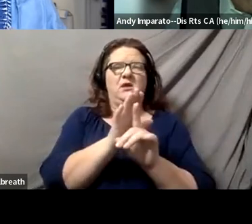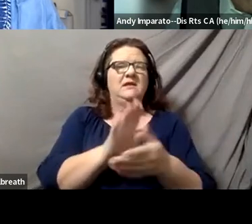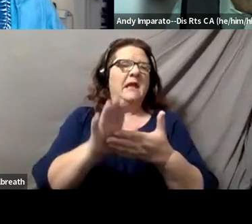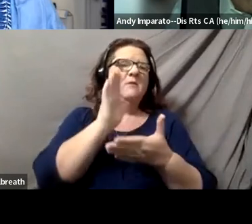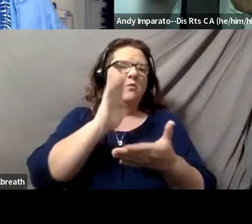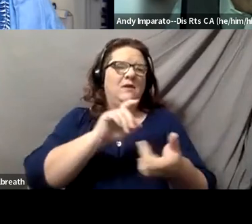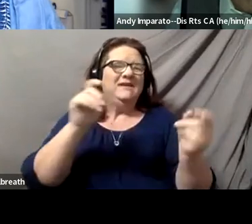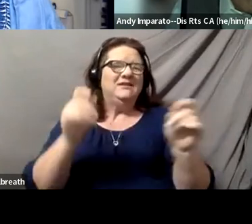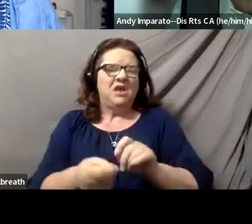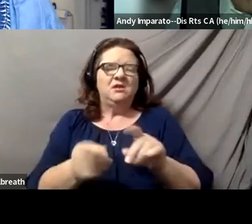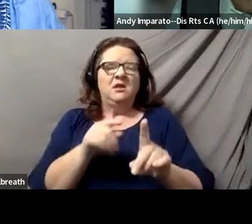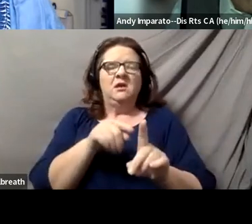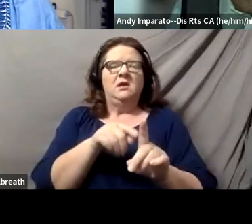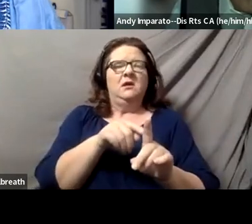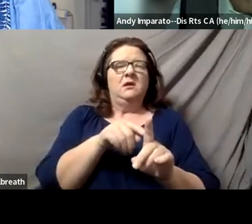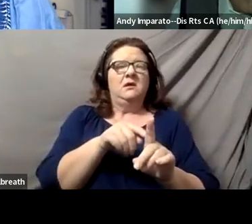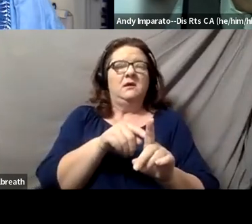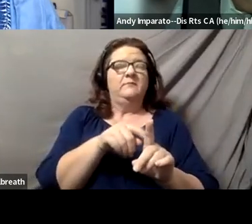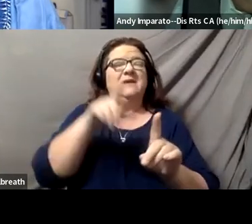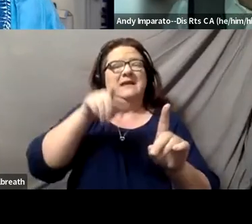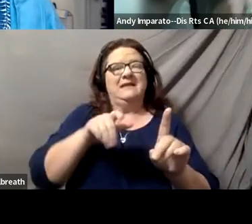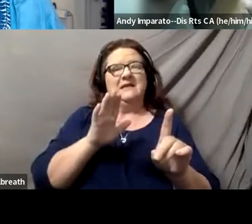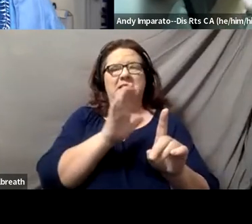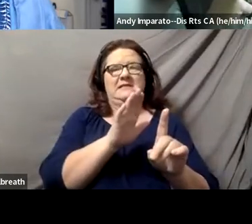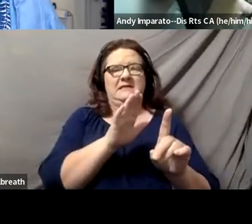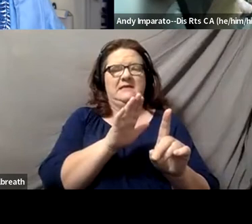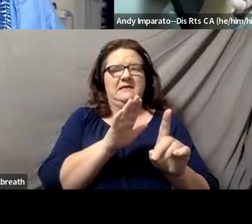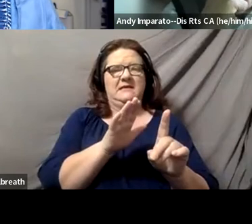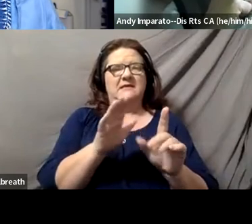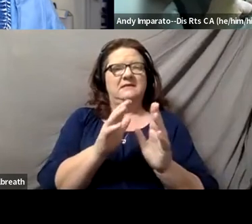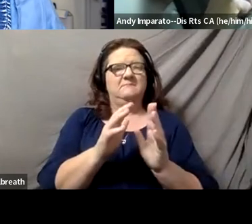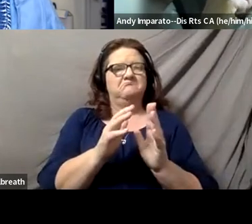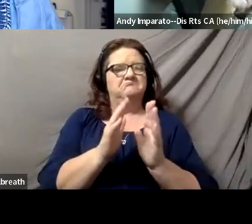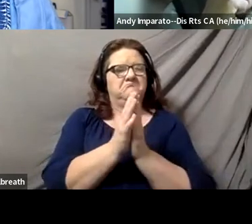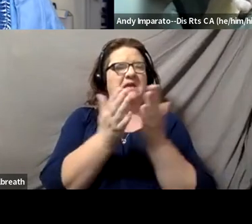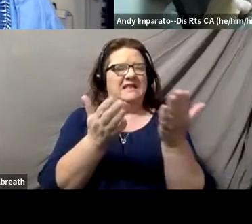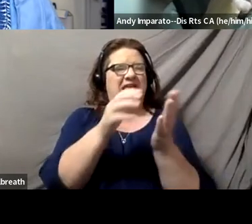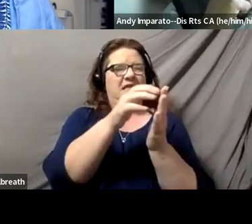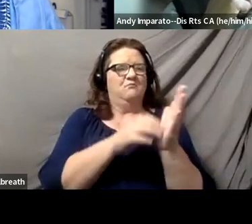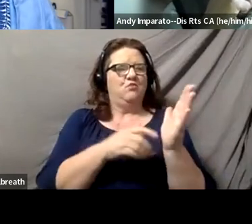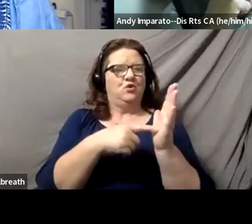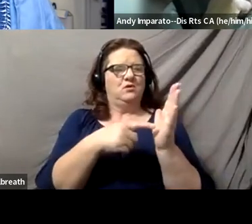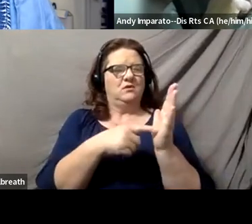he needs his textbooks put on audio,